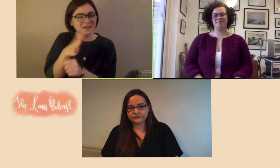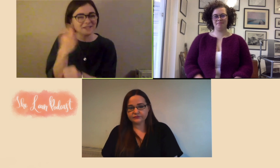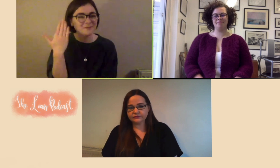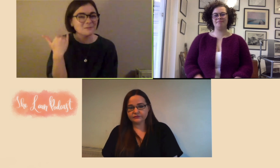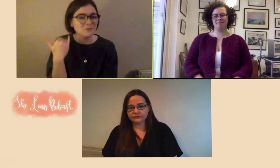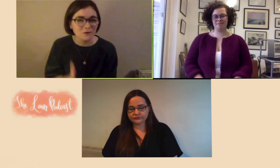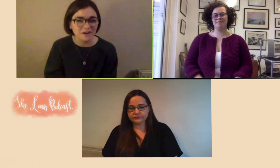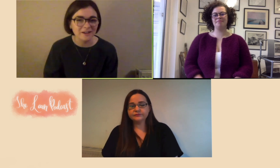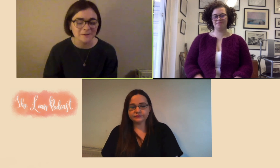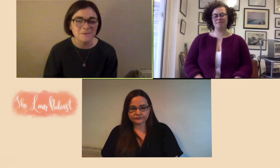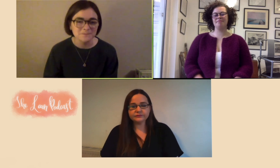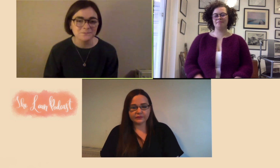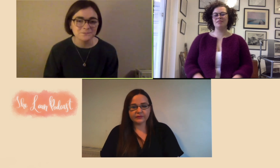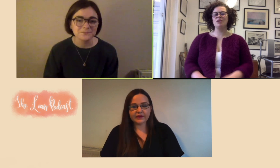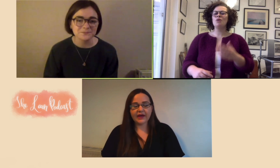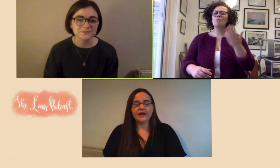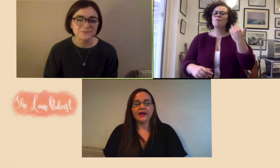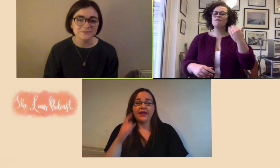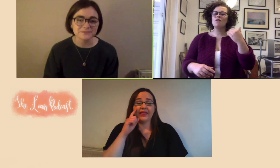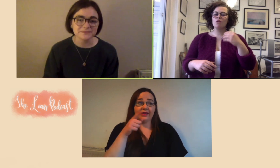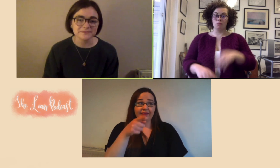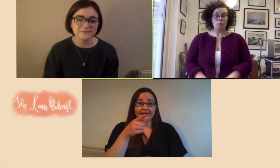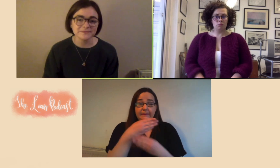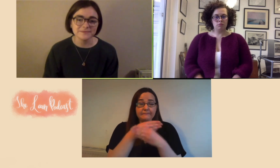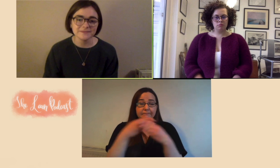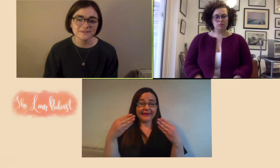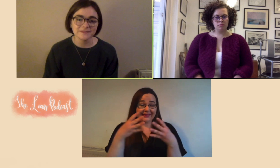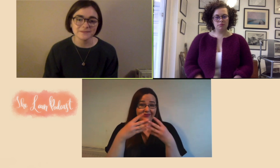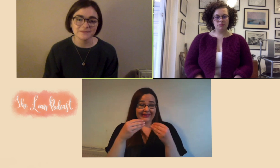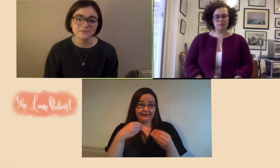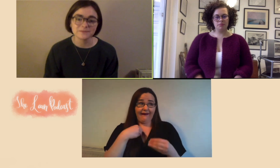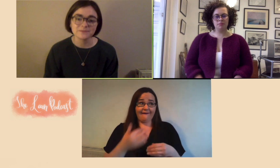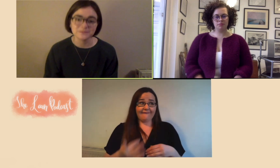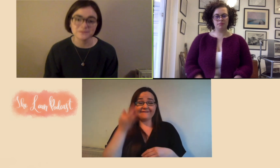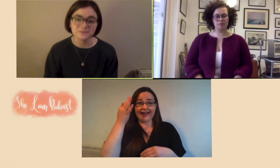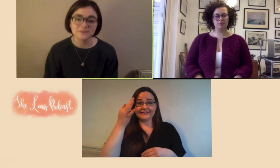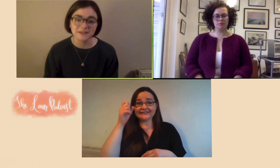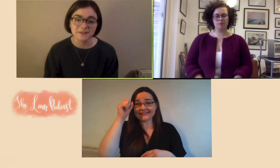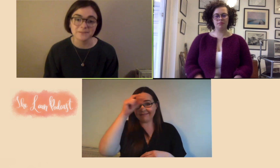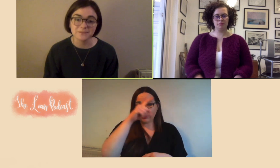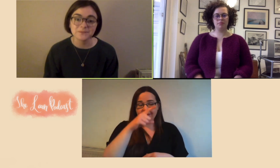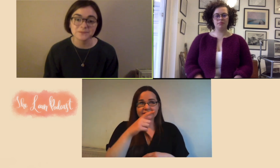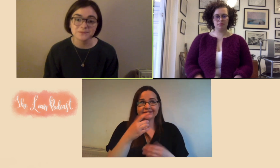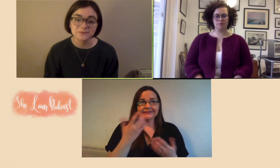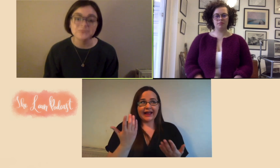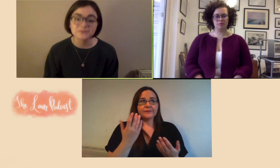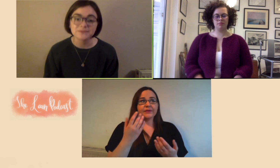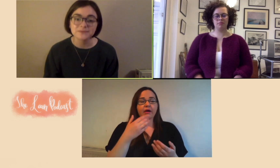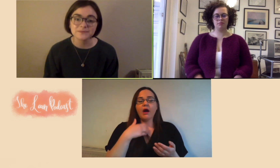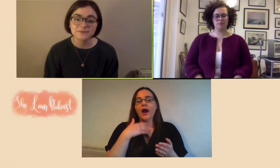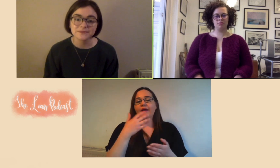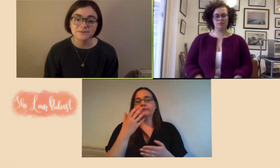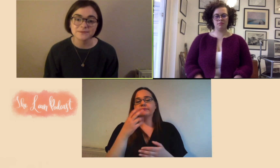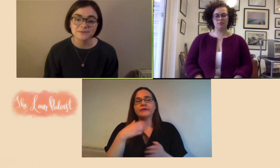And, I know I've definitely had experience of that before. Yeah, I suppose a big thing, I'm noticing